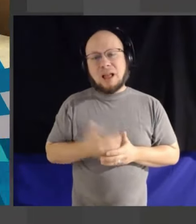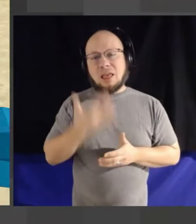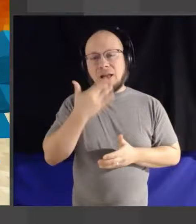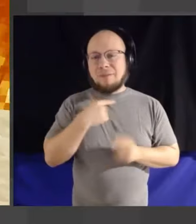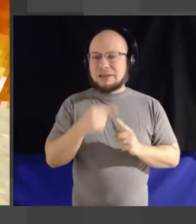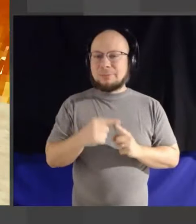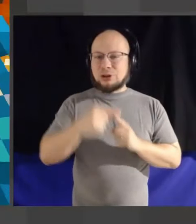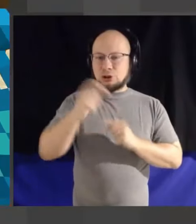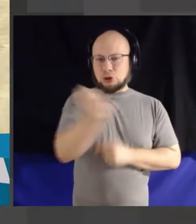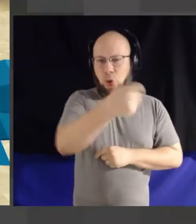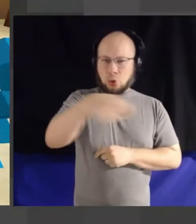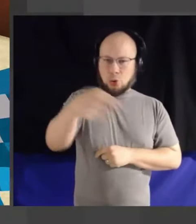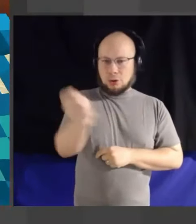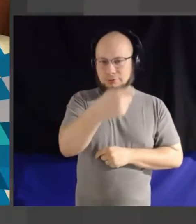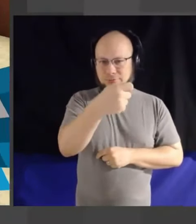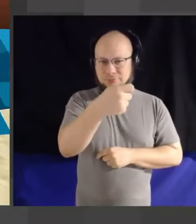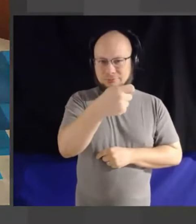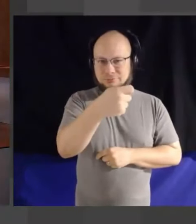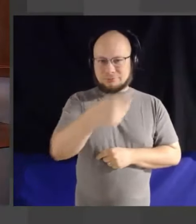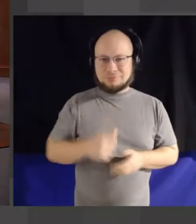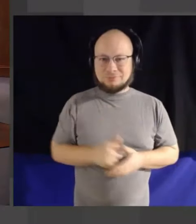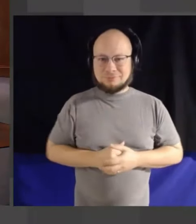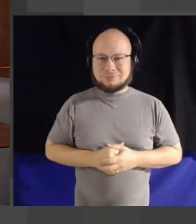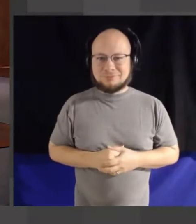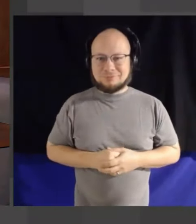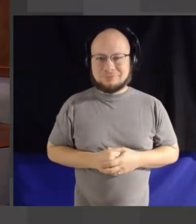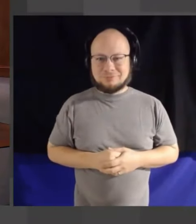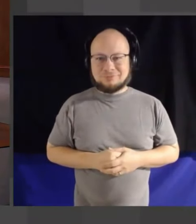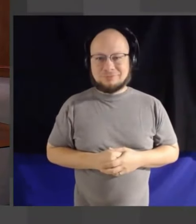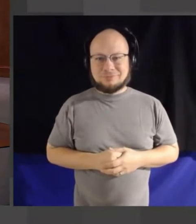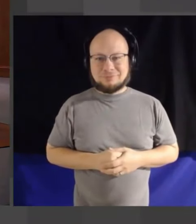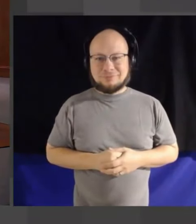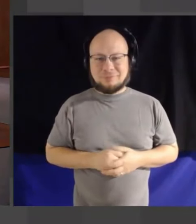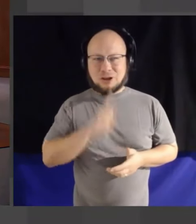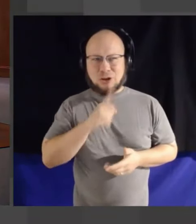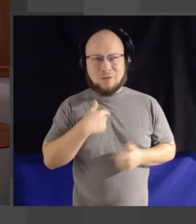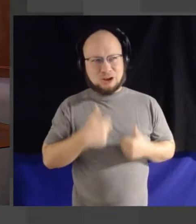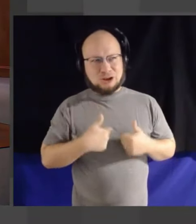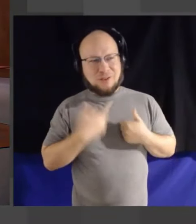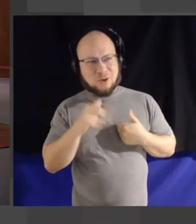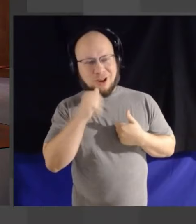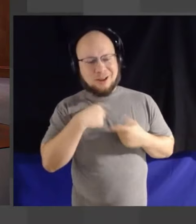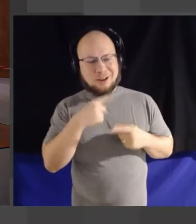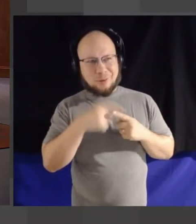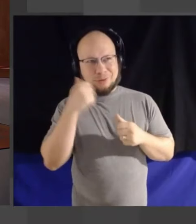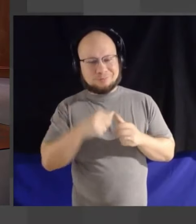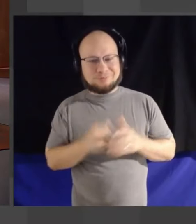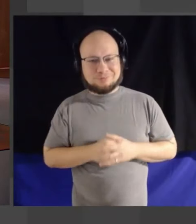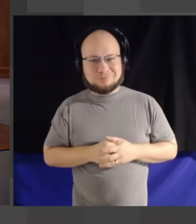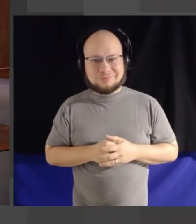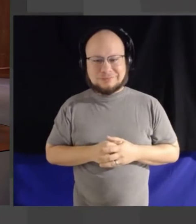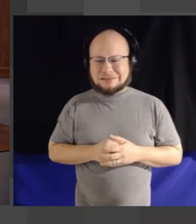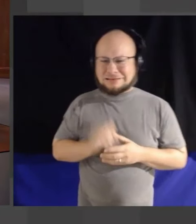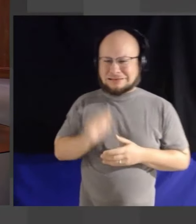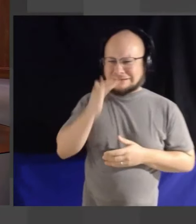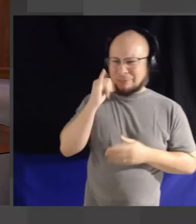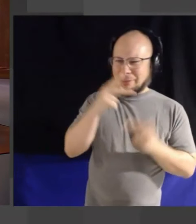LUCKILY WE HAVE OUR TRUSTEE CUSTOM SWORD TO FIGHT THEM OFF. THAT HELPS. I'M NOT SURE WE EVEN SURVIVED